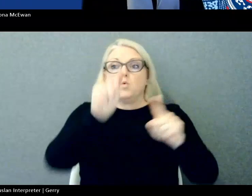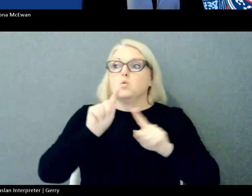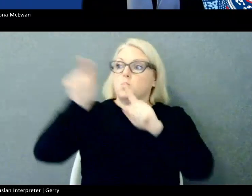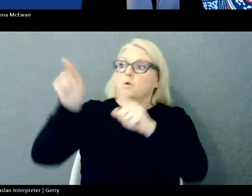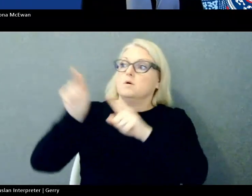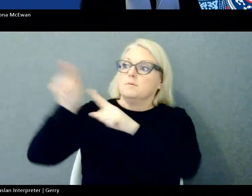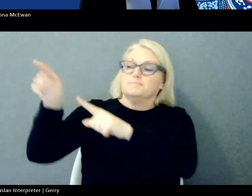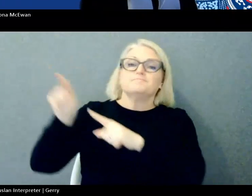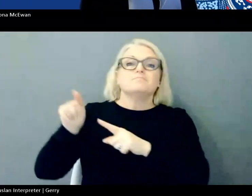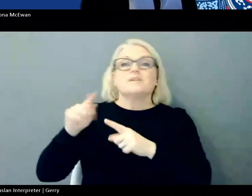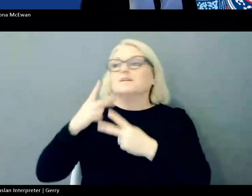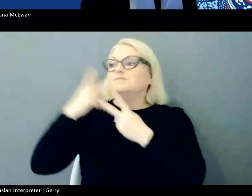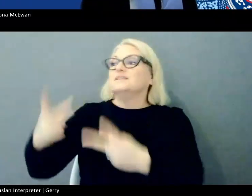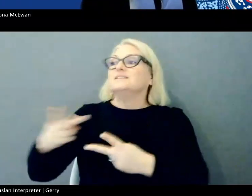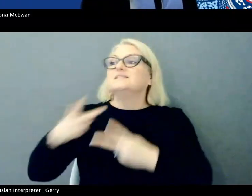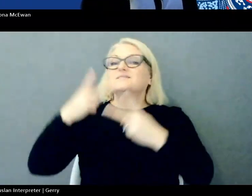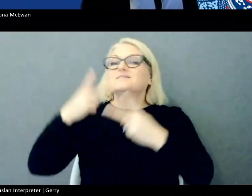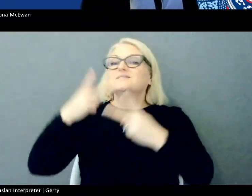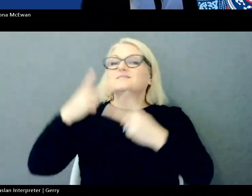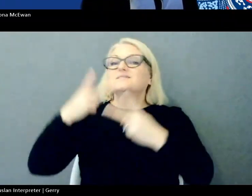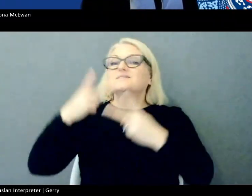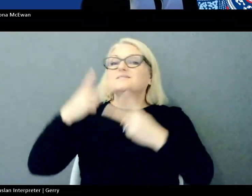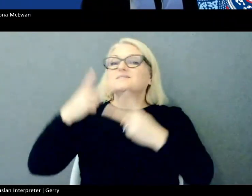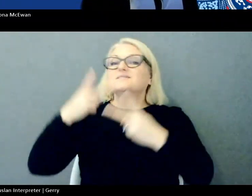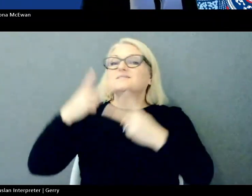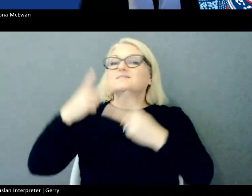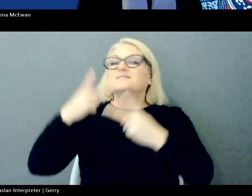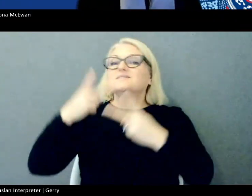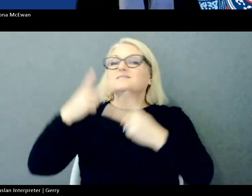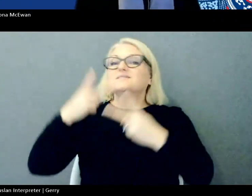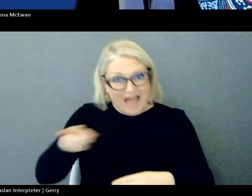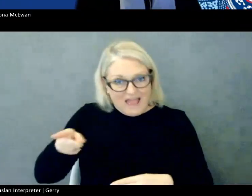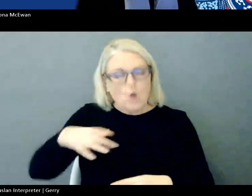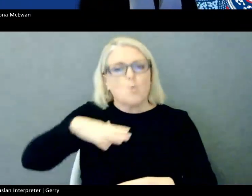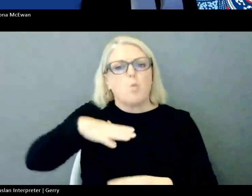other information that can be used as indicators of positive